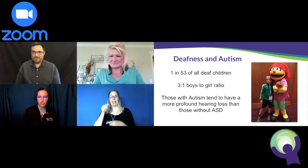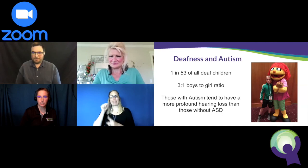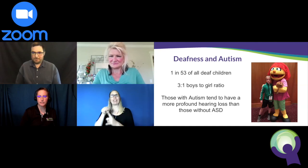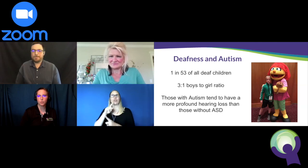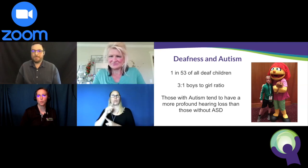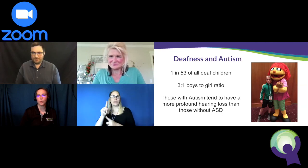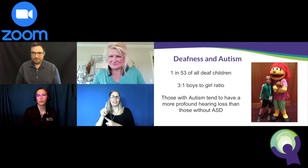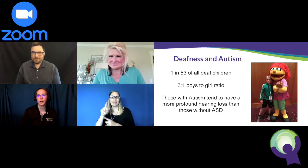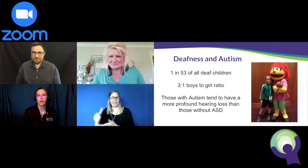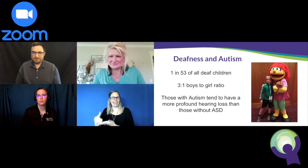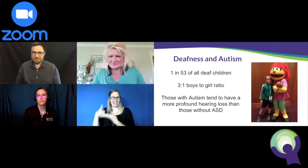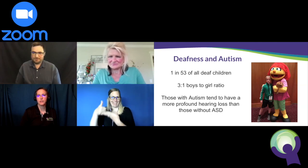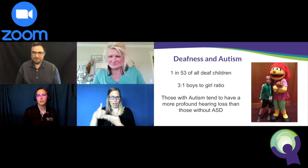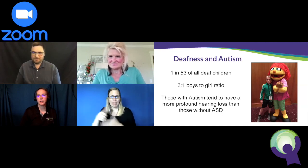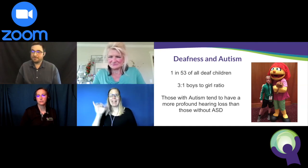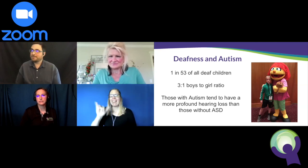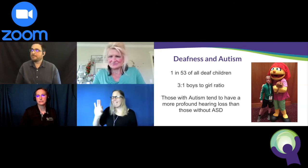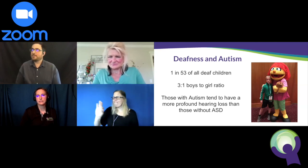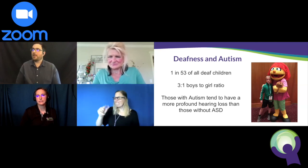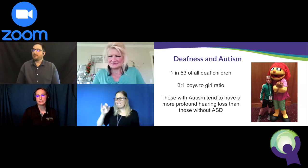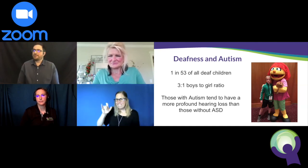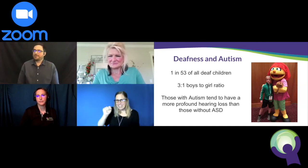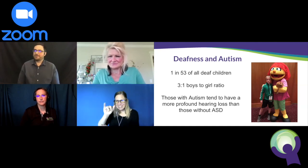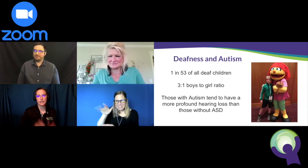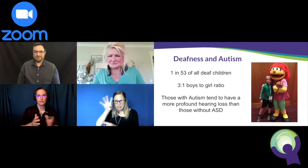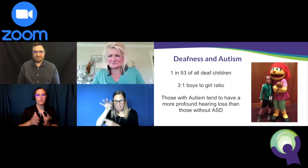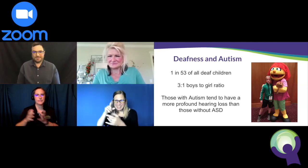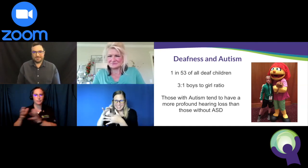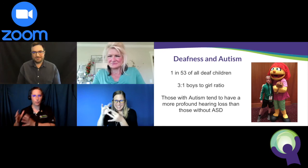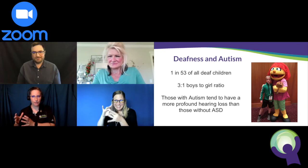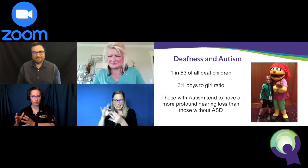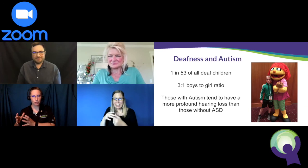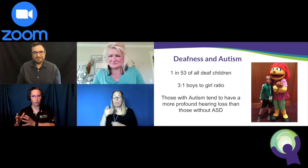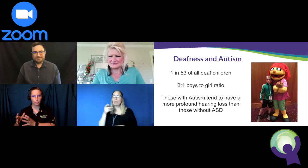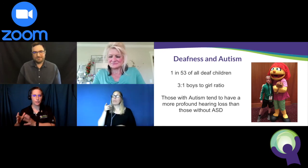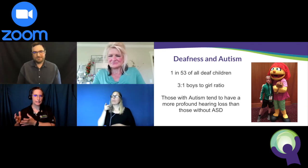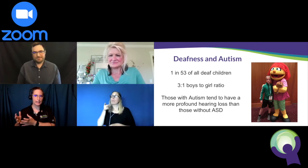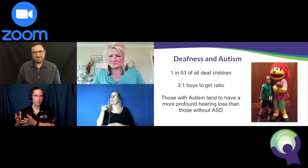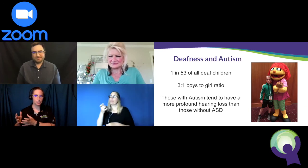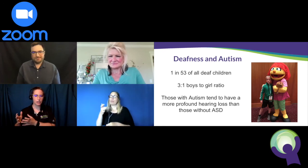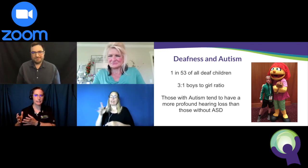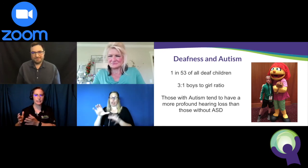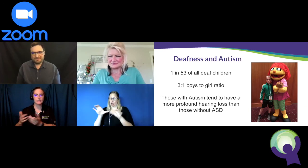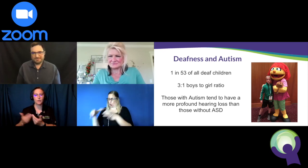fidgets or you know having them step away from the group so it's not so distracting.